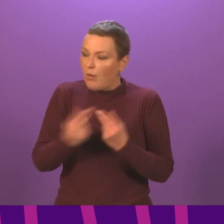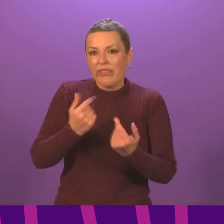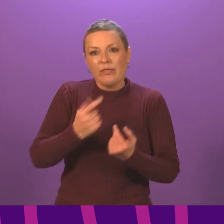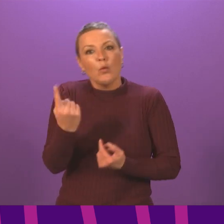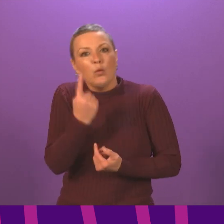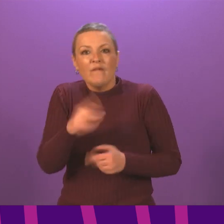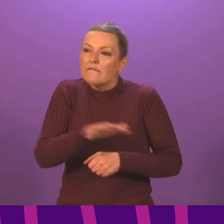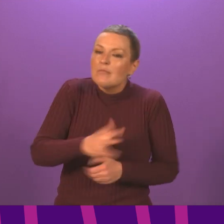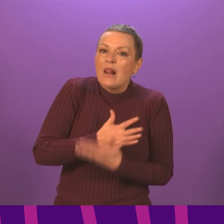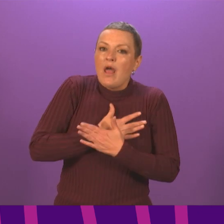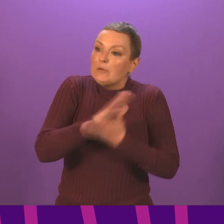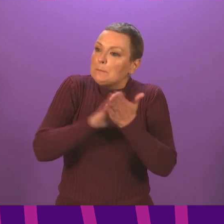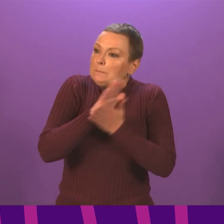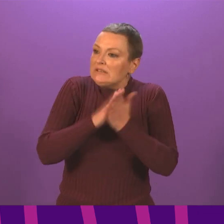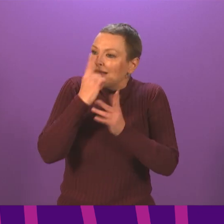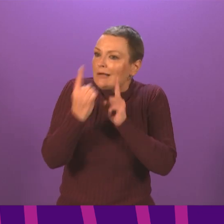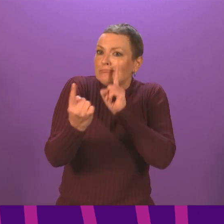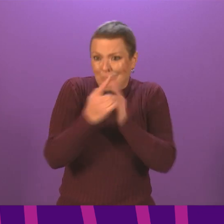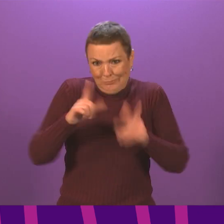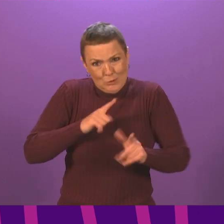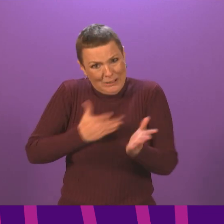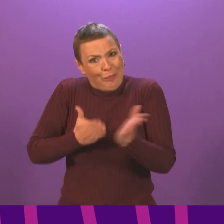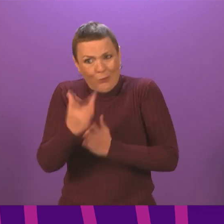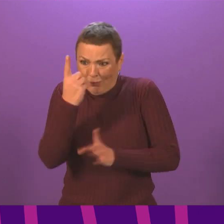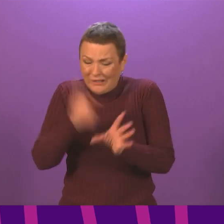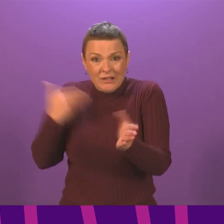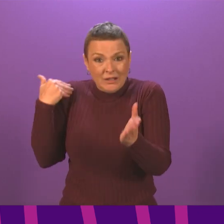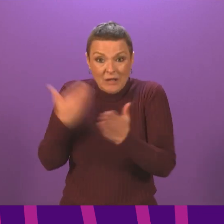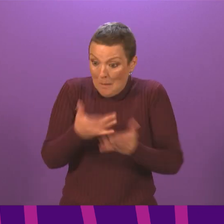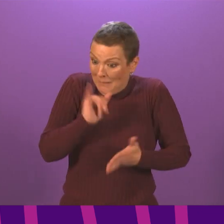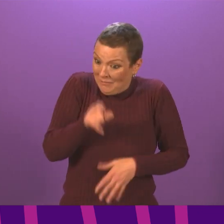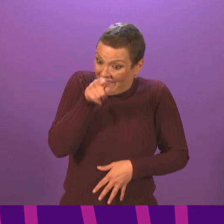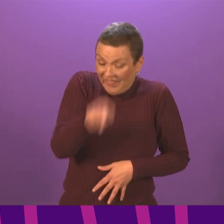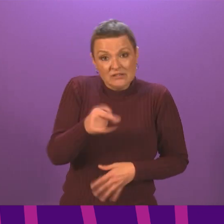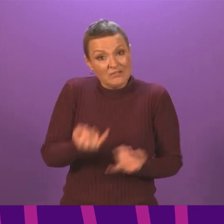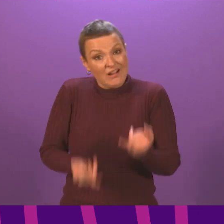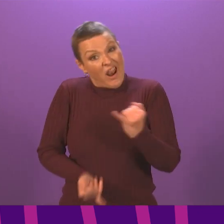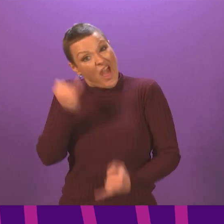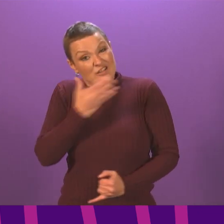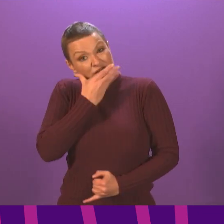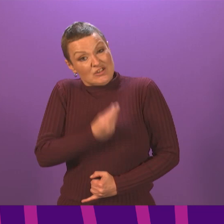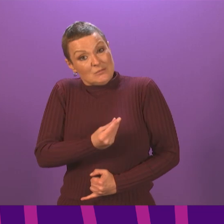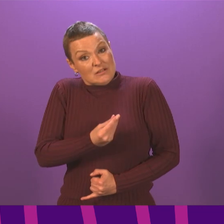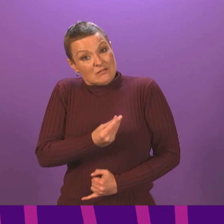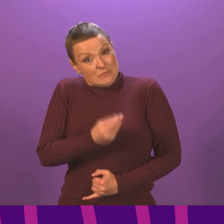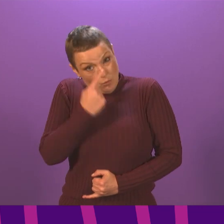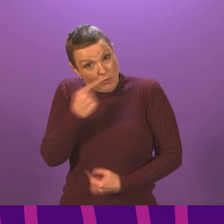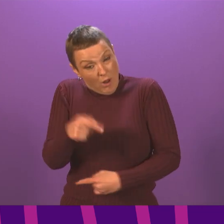so that they can, at least, have some close contact, given the year that they have gone through and the fact that those might be the final moments that they have with those loved